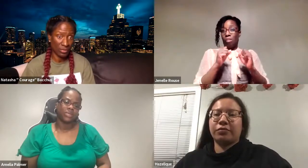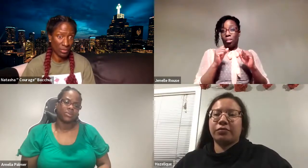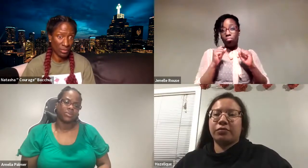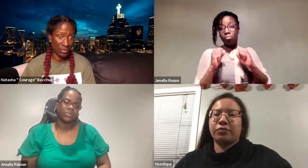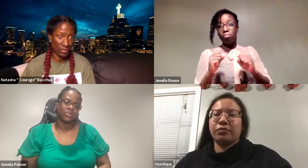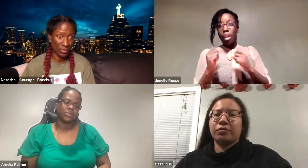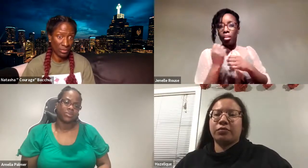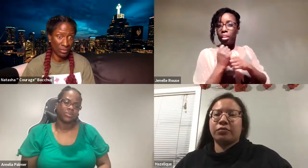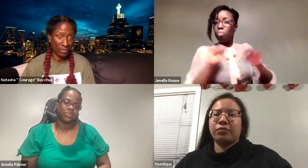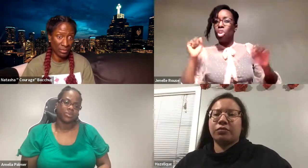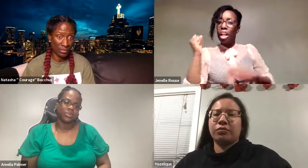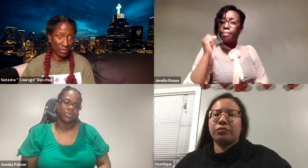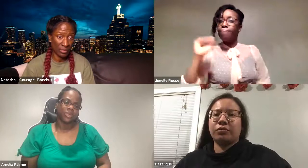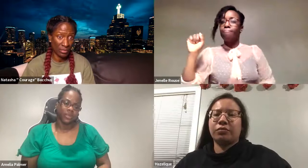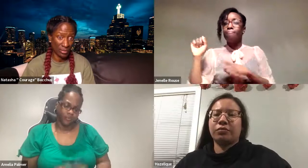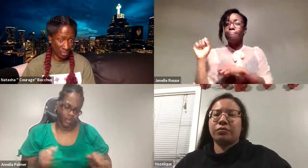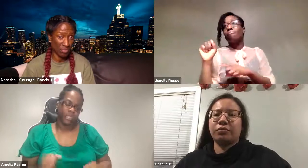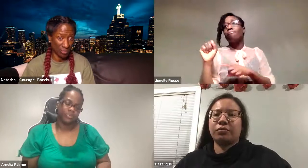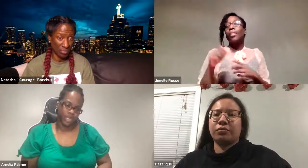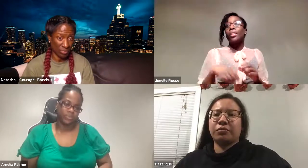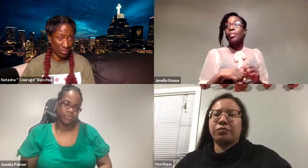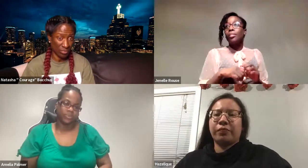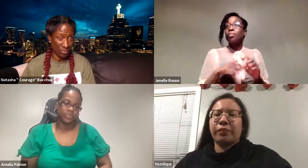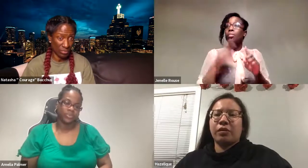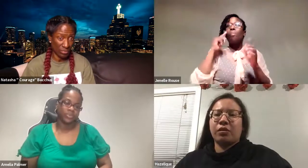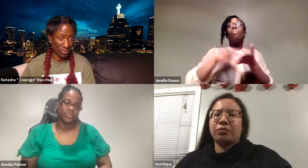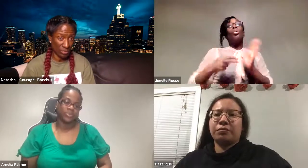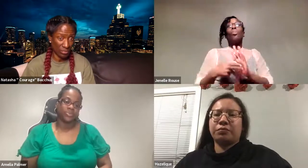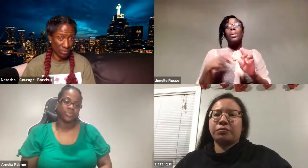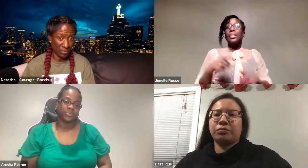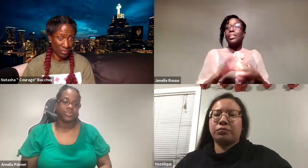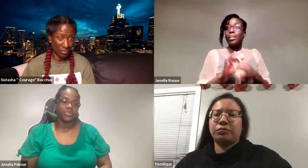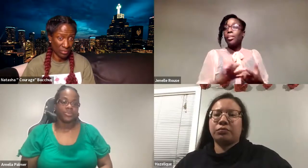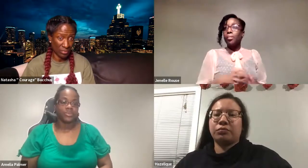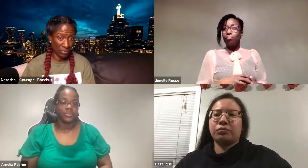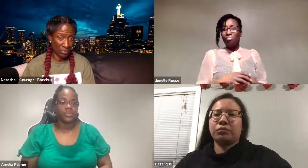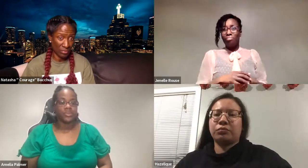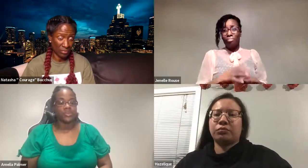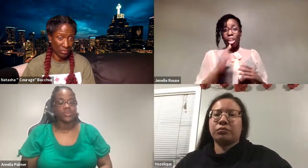really taking a think about this. freedom and rebellion and everything that liberation entails